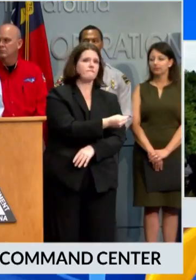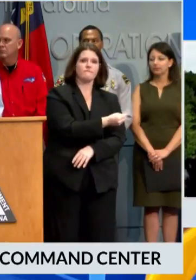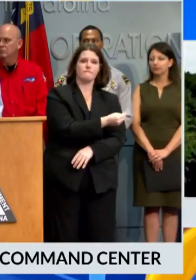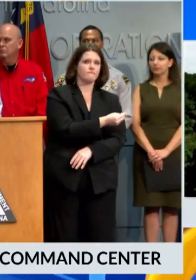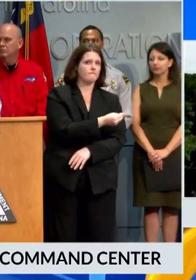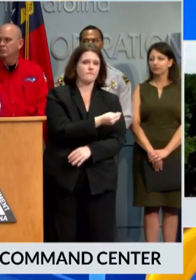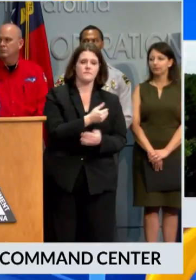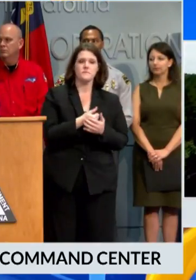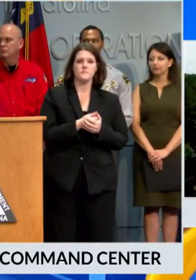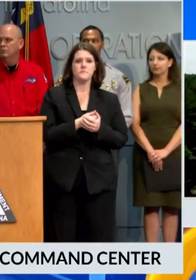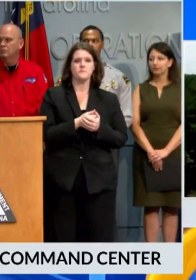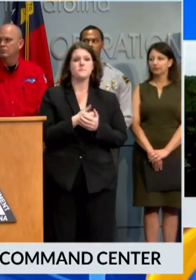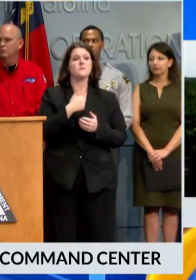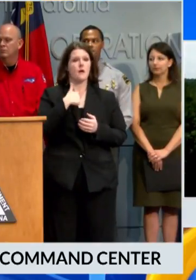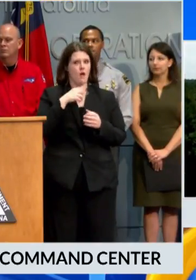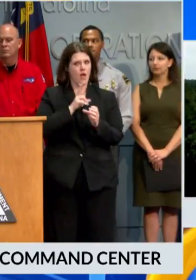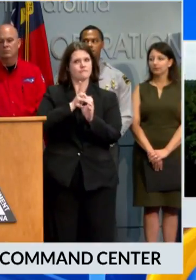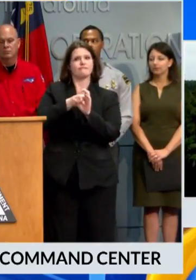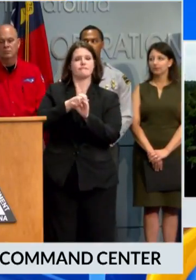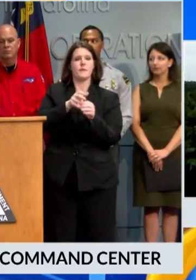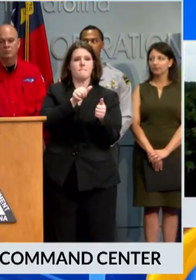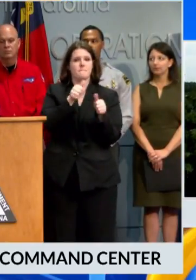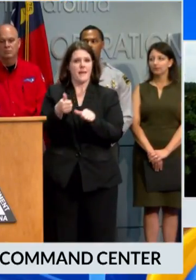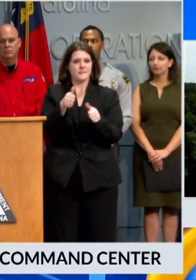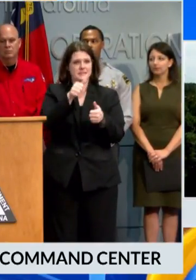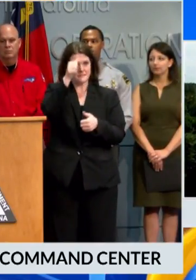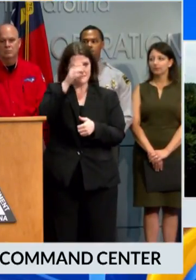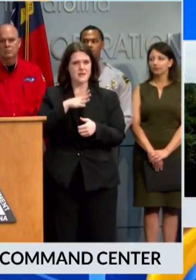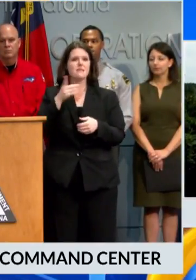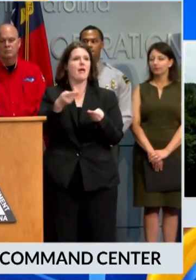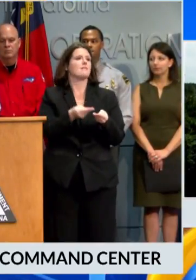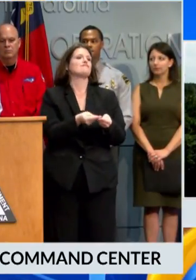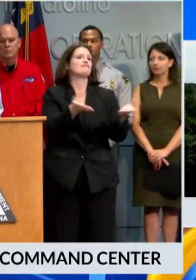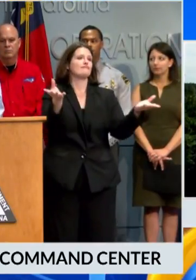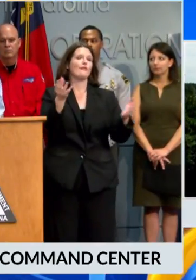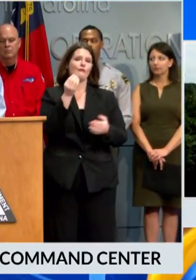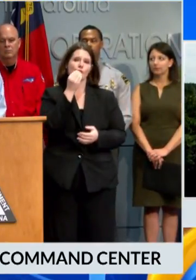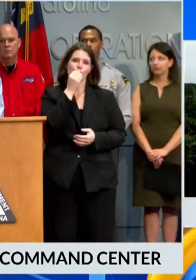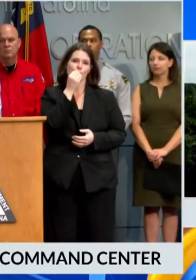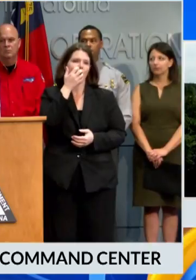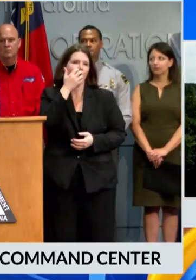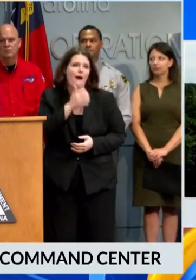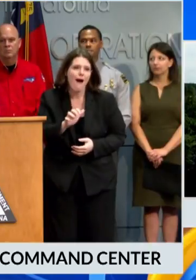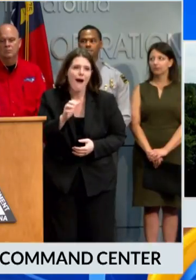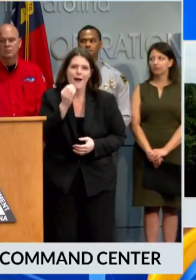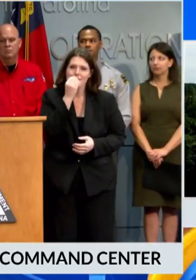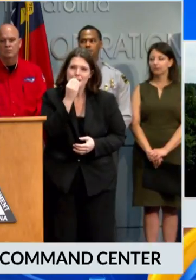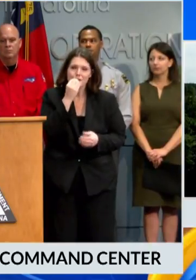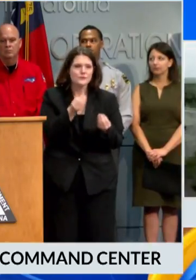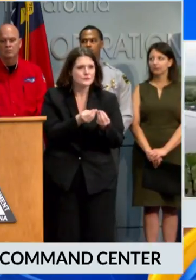THE DAMAGE -- NEW BERN YESTERDAY AND THE DAMAGE WAS DEVASTATING. THE PEOPLE WHO WROTE IT OUT SAID THEY WOULDN'T DO IT AGAIN.